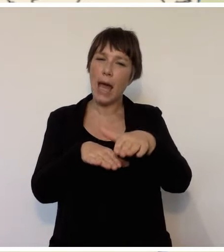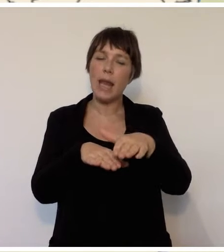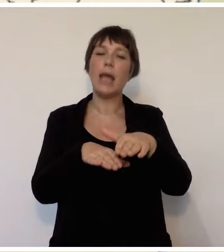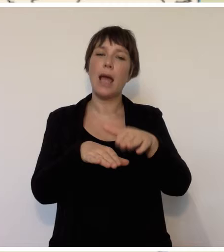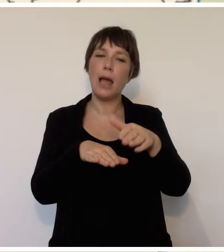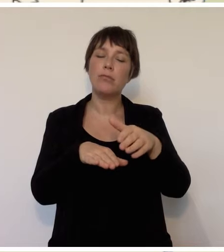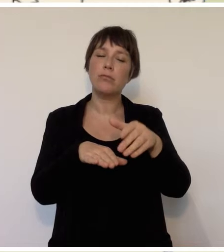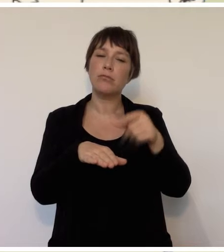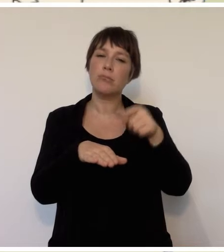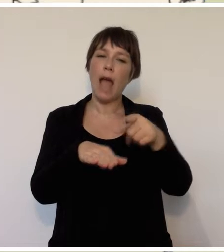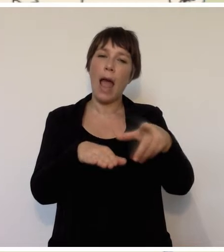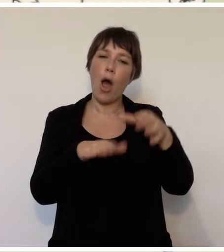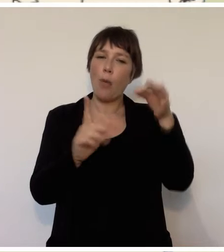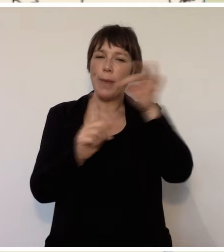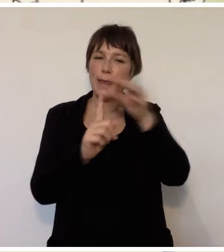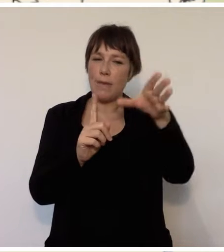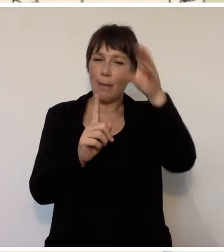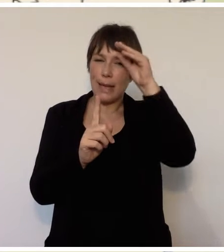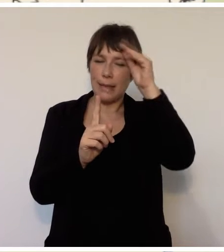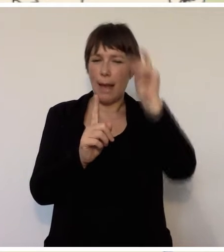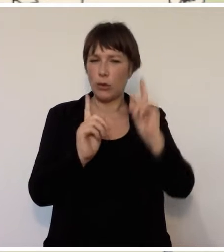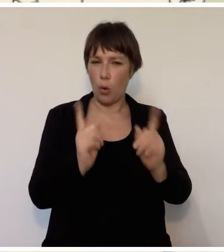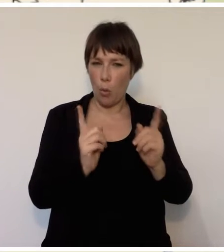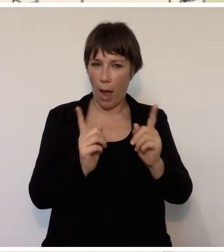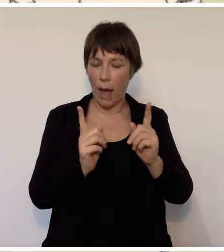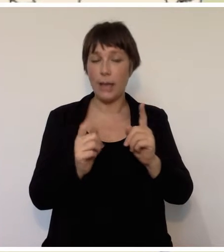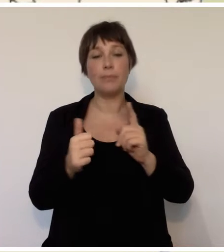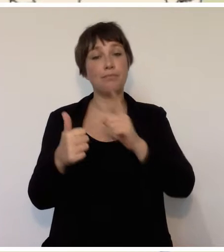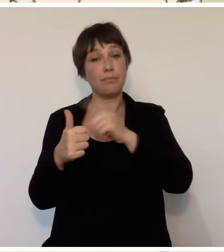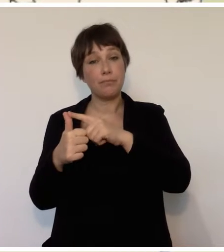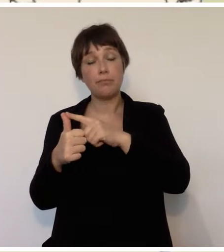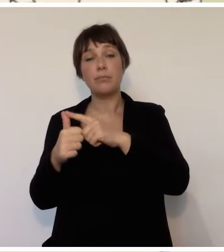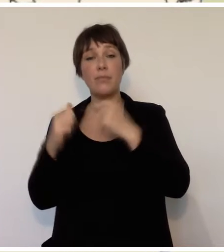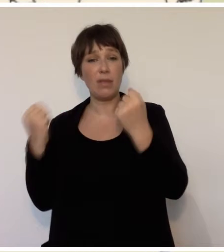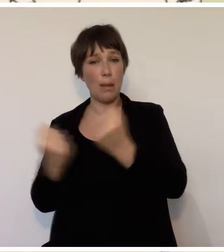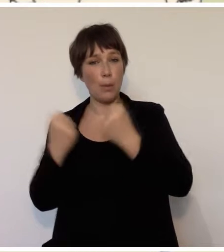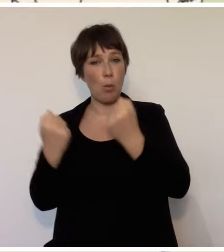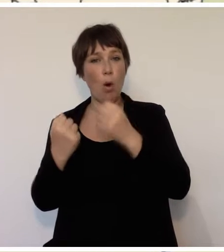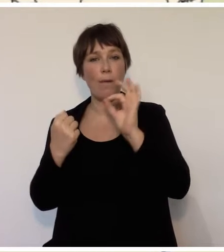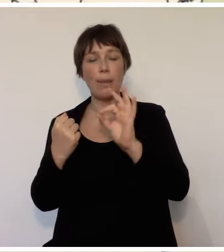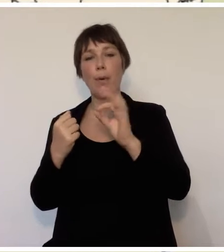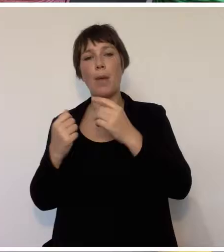have thus began a learning by doing process built around very specific learning objectives